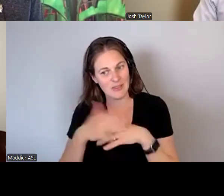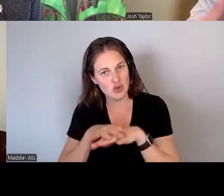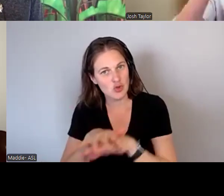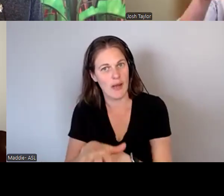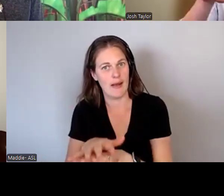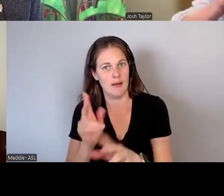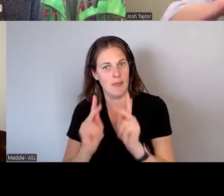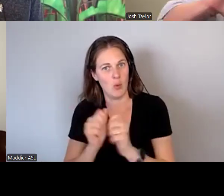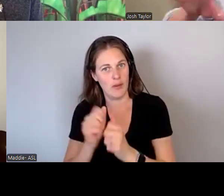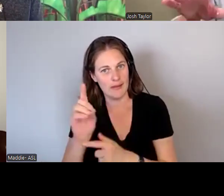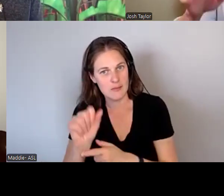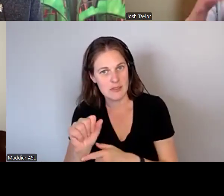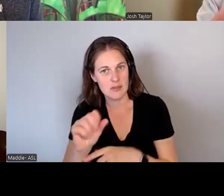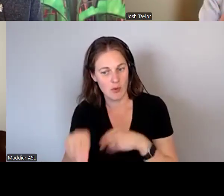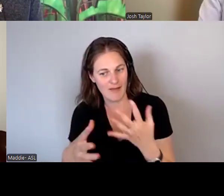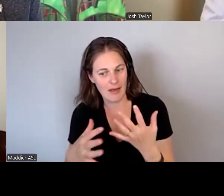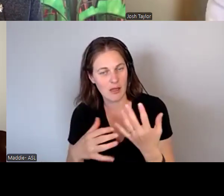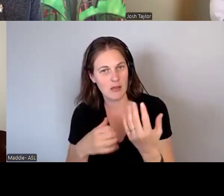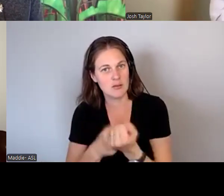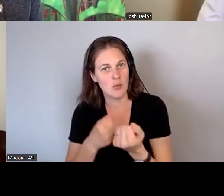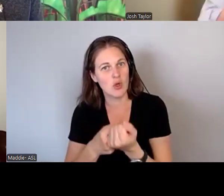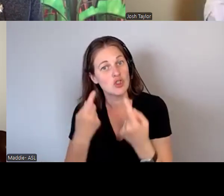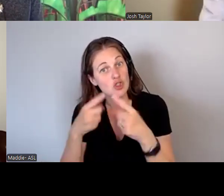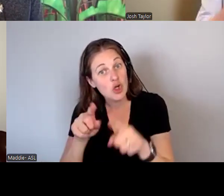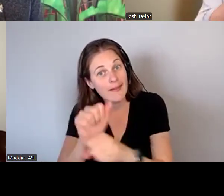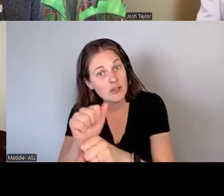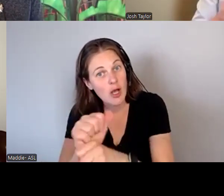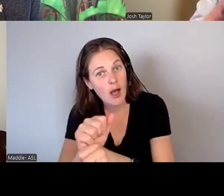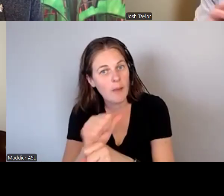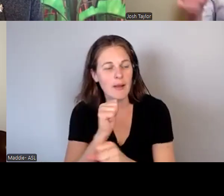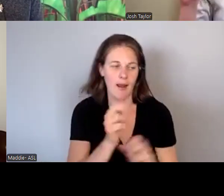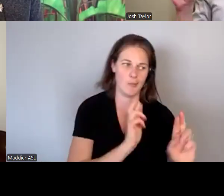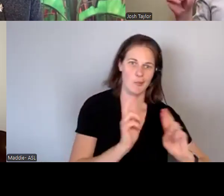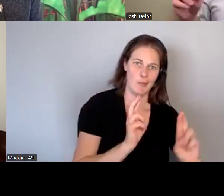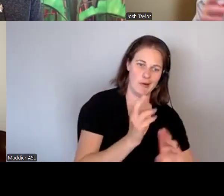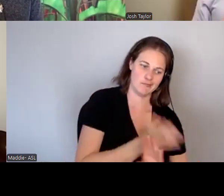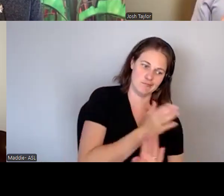providing supports on the job rather than sort of this preparatory, you know, folks have to get ready for work.